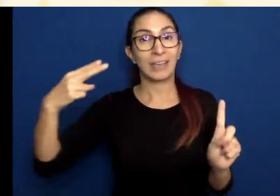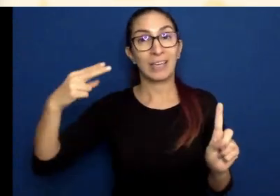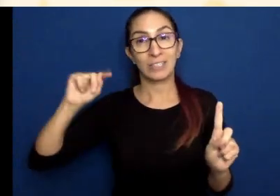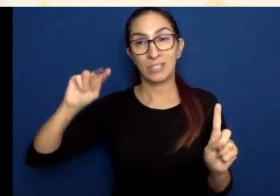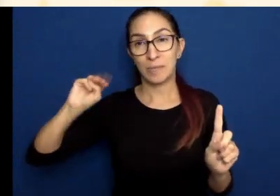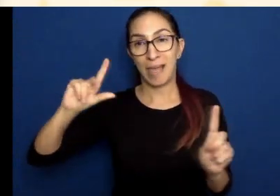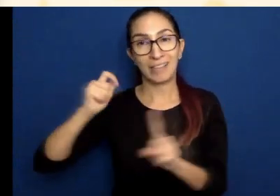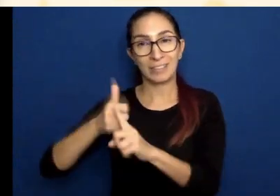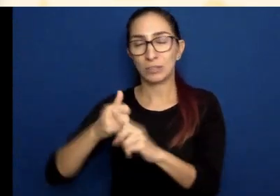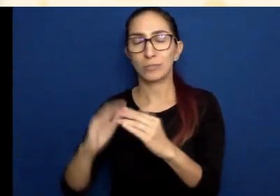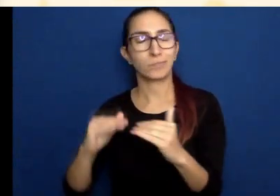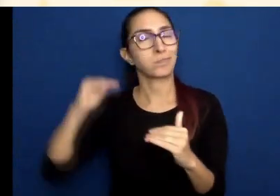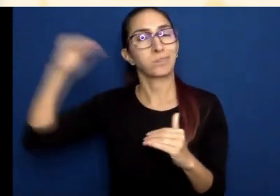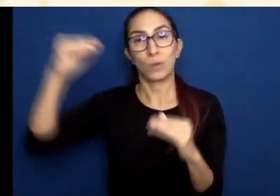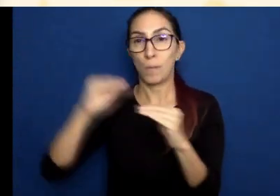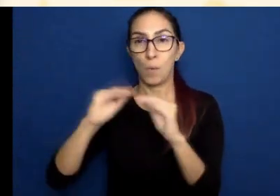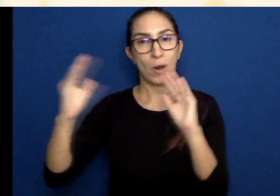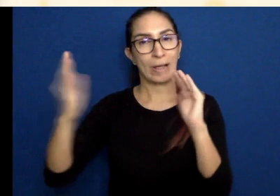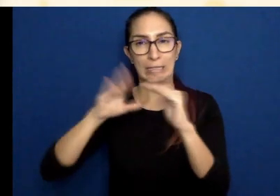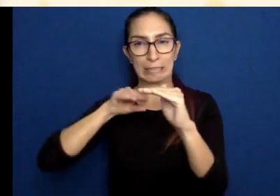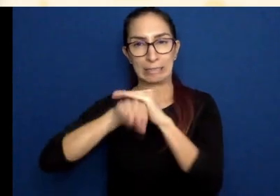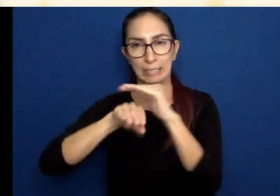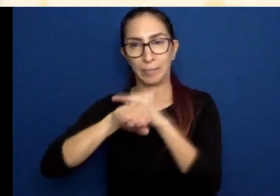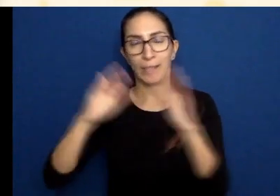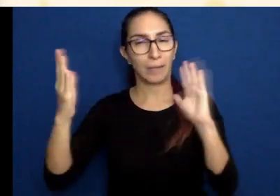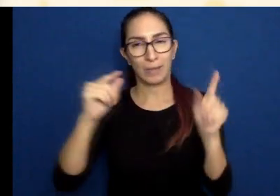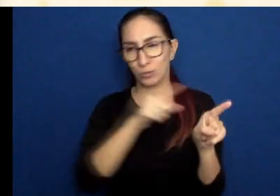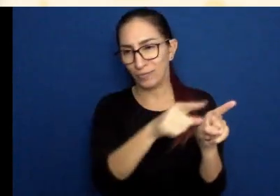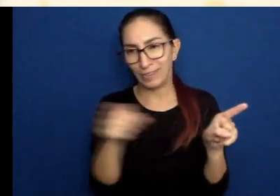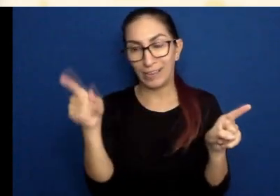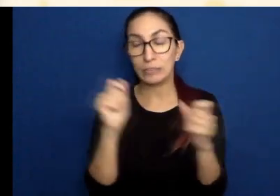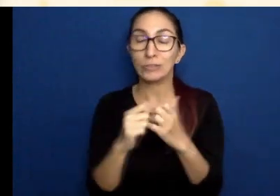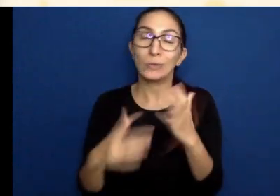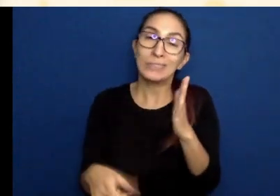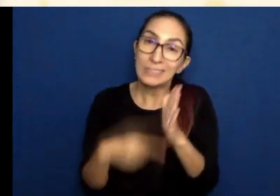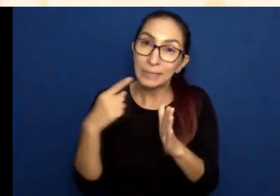And there are problems really with making things really fully accessible